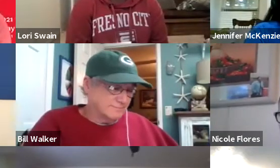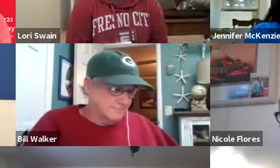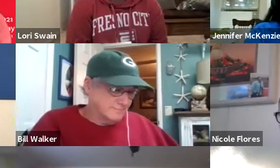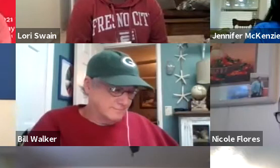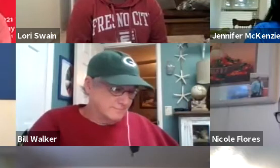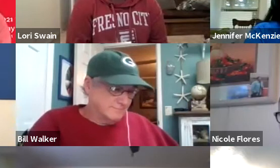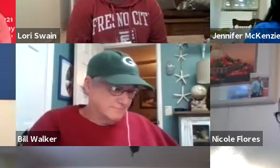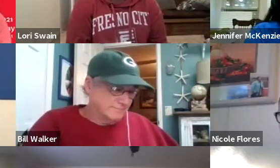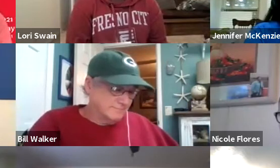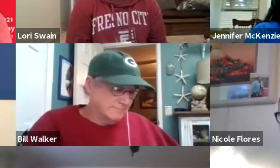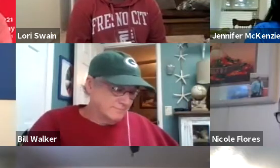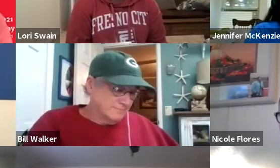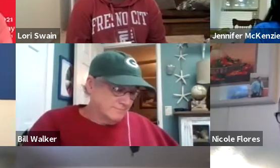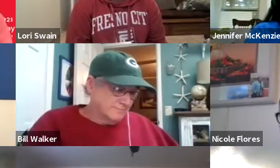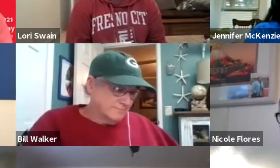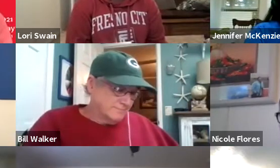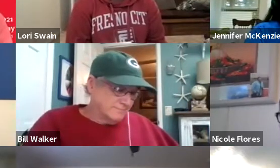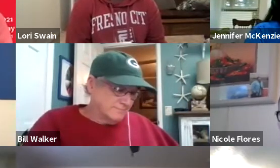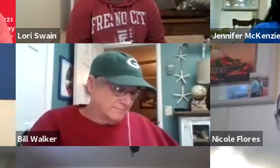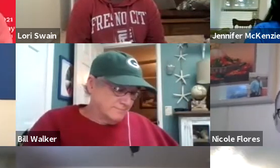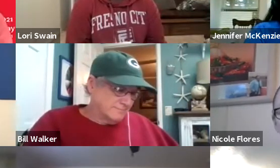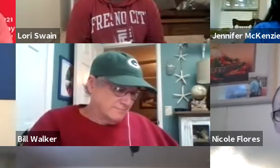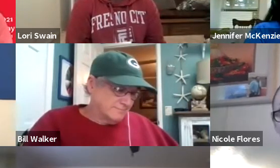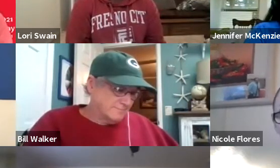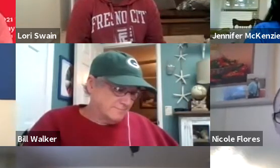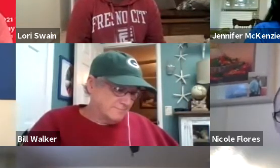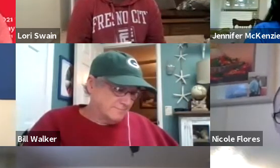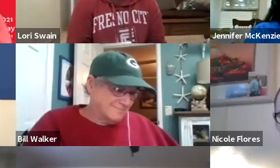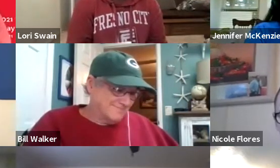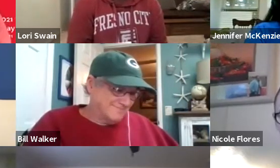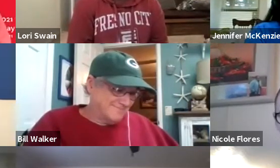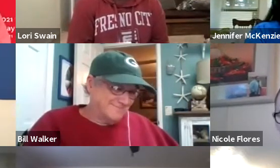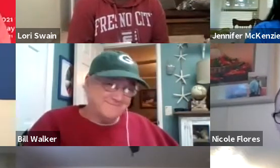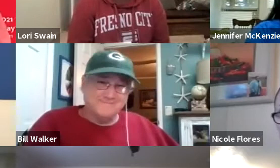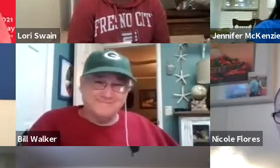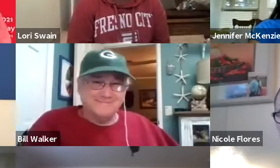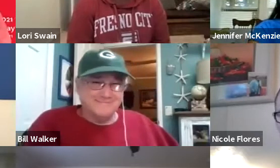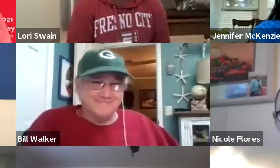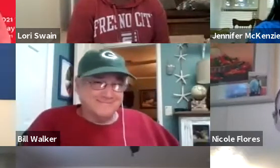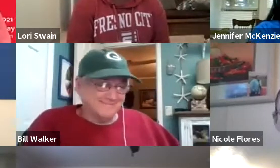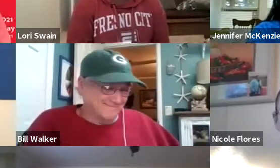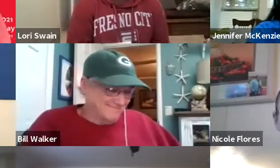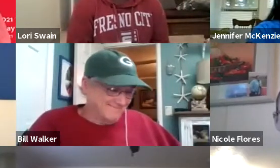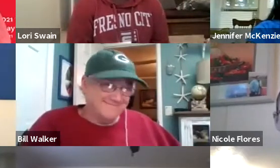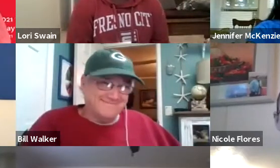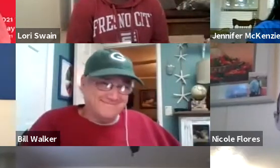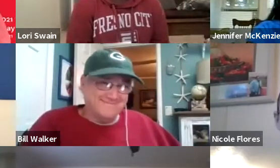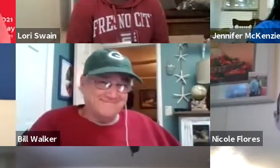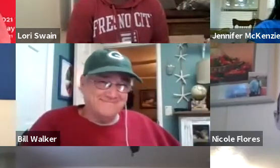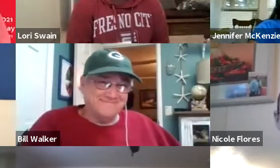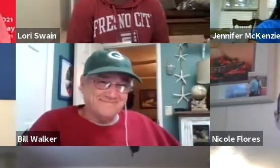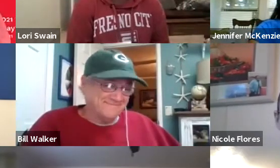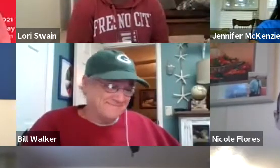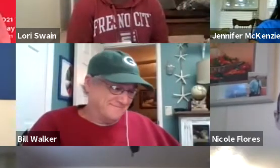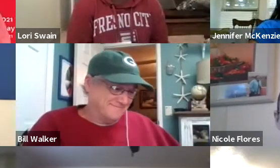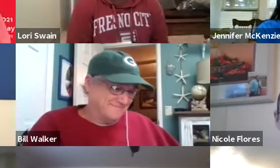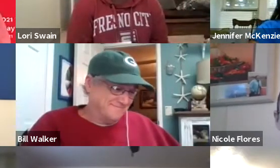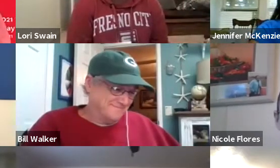then maybe I need to reevaluate if I need to teach a class on making Christmas ornaments. So sometimes those are painful discussions.